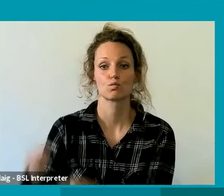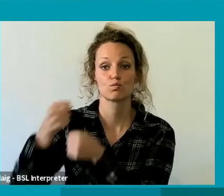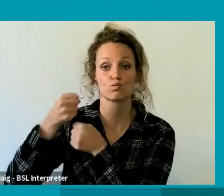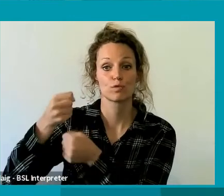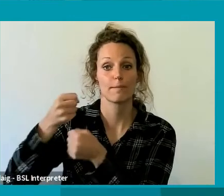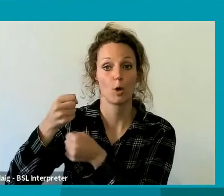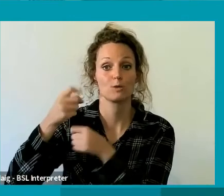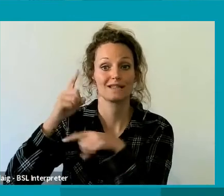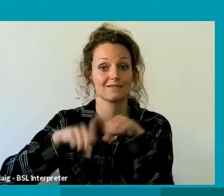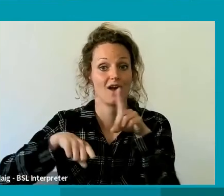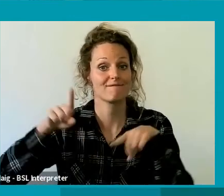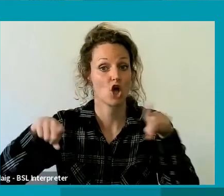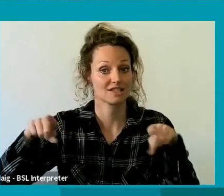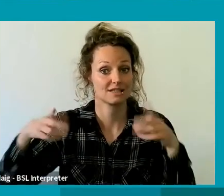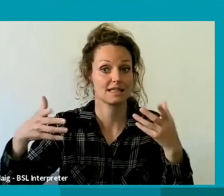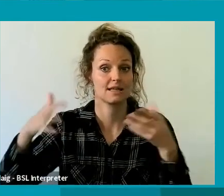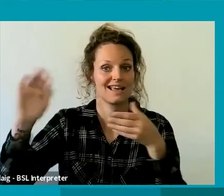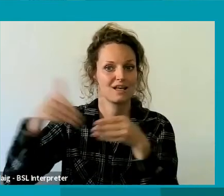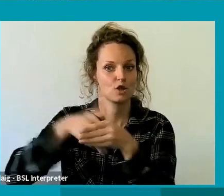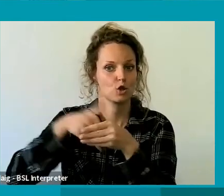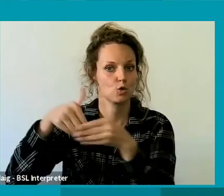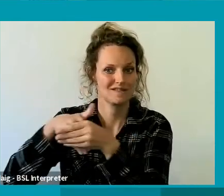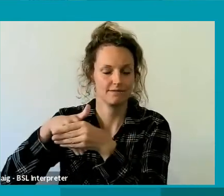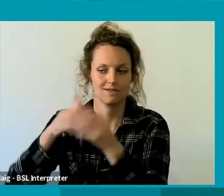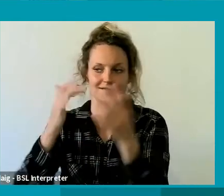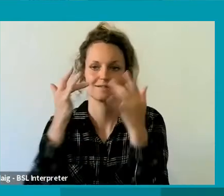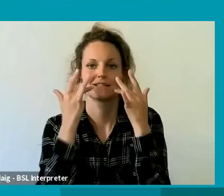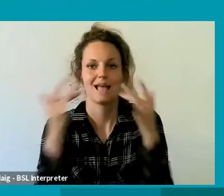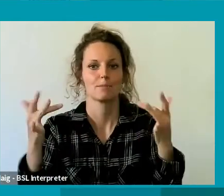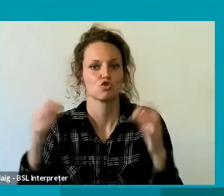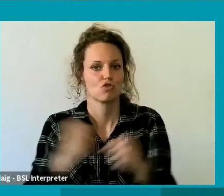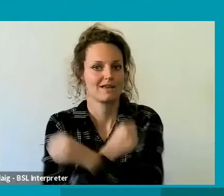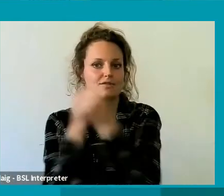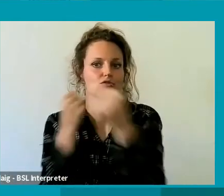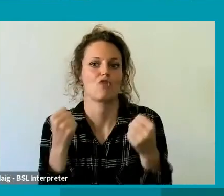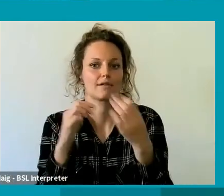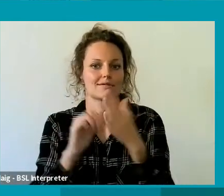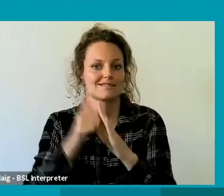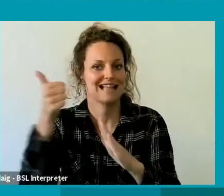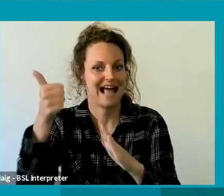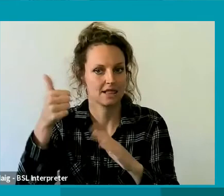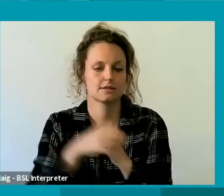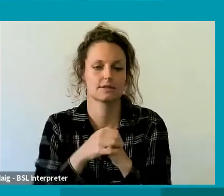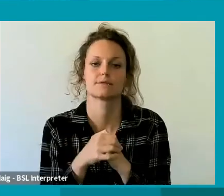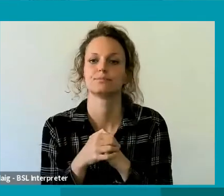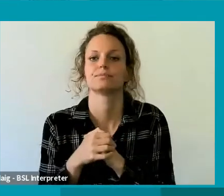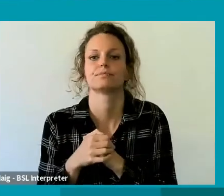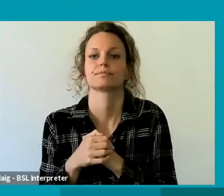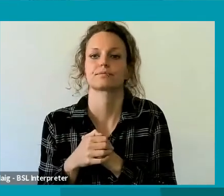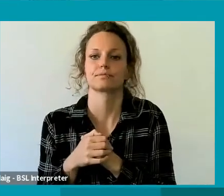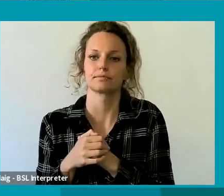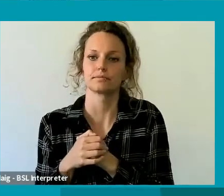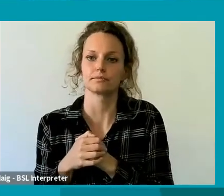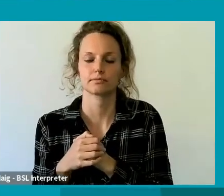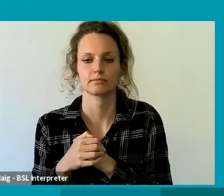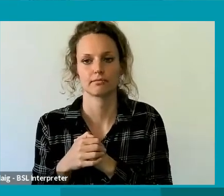And you can also demonstrate those strengths and talents that you have because of are not in spite of your disability.